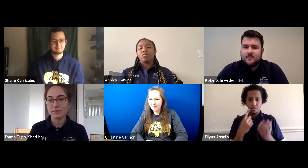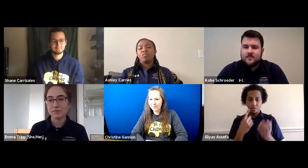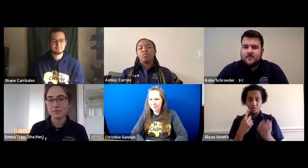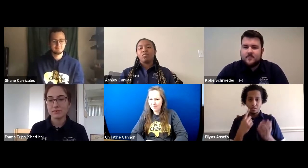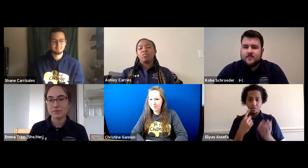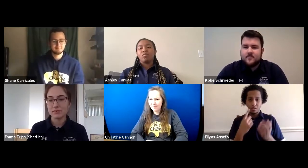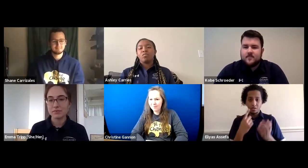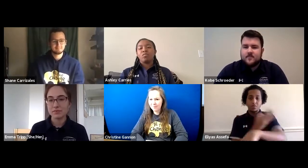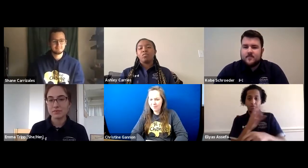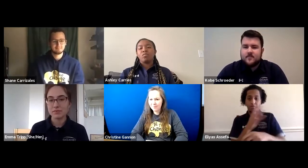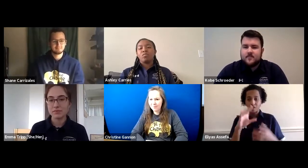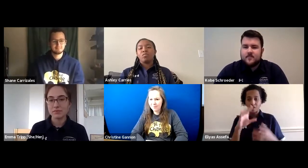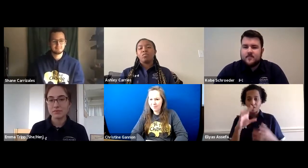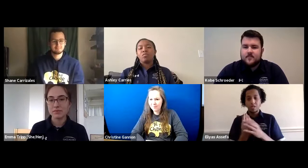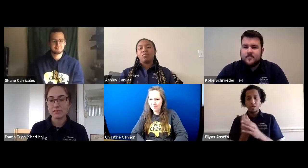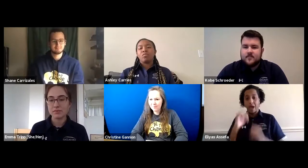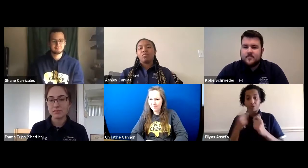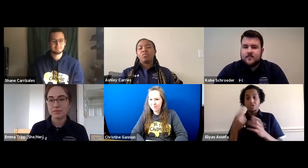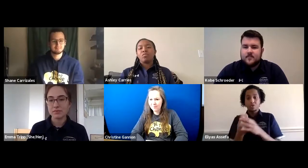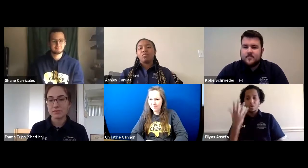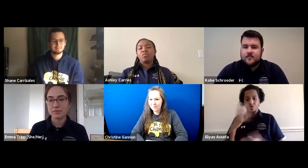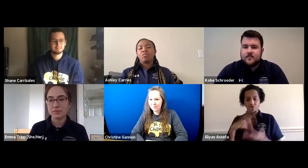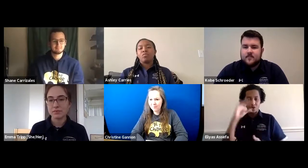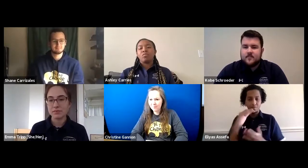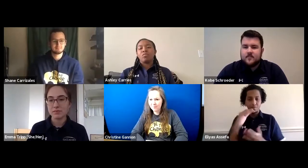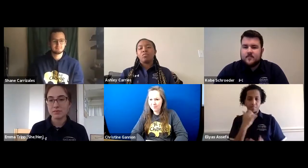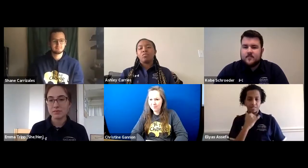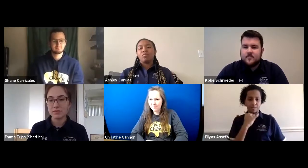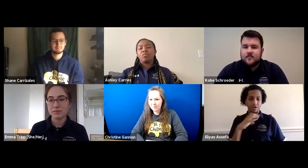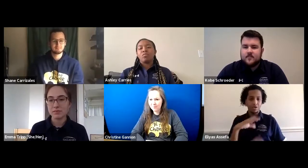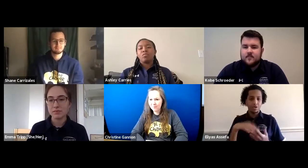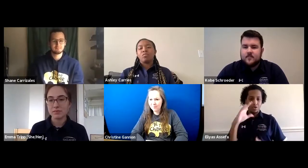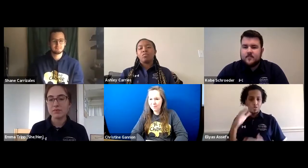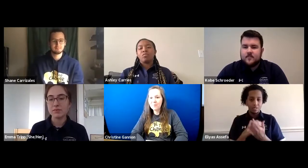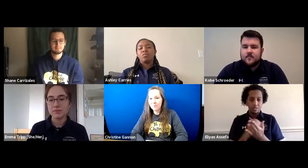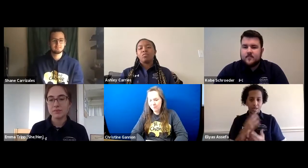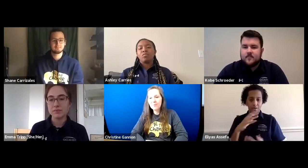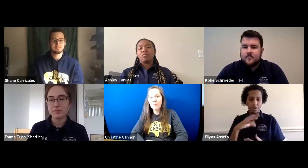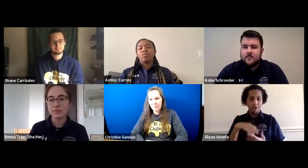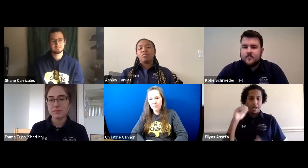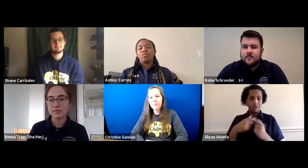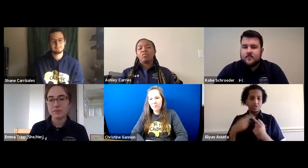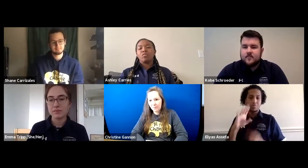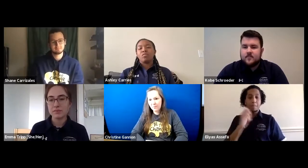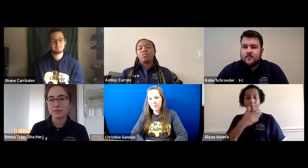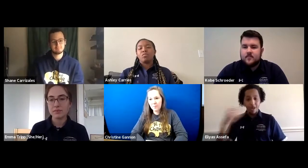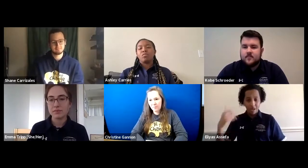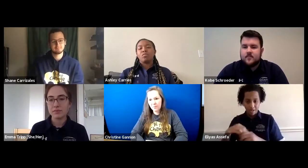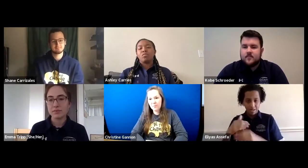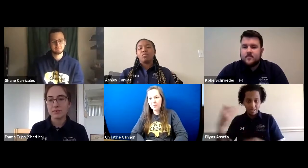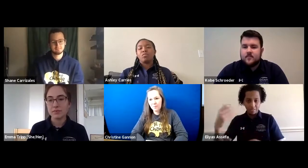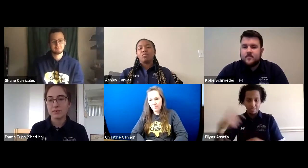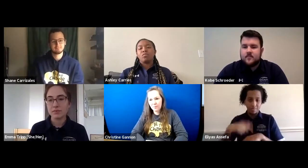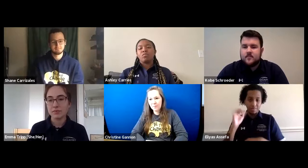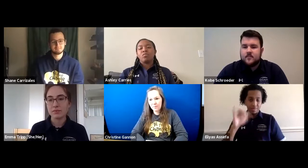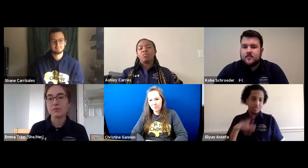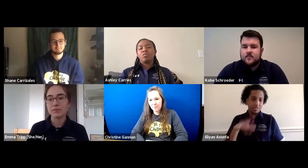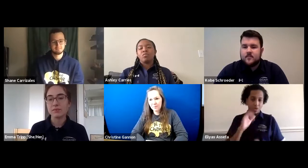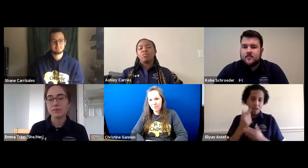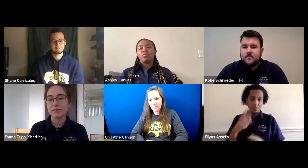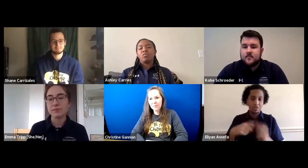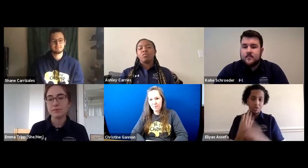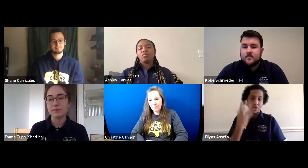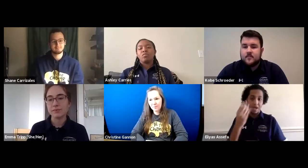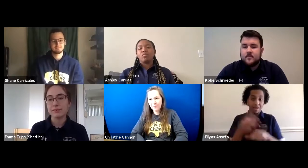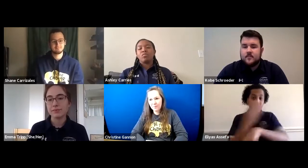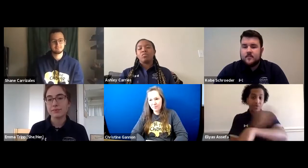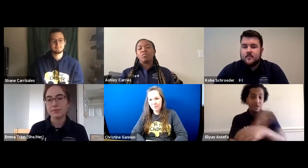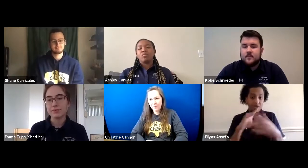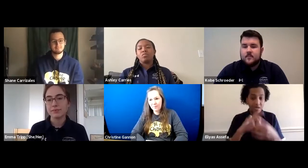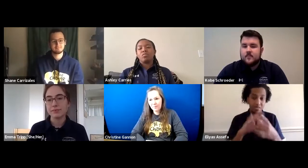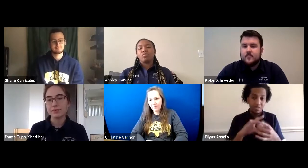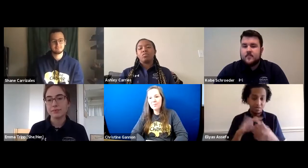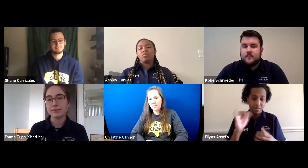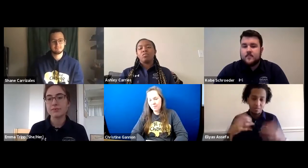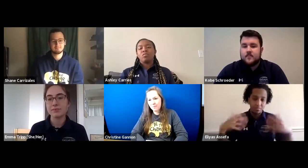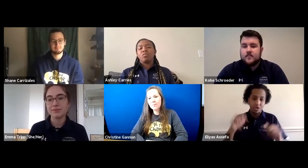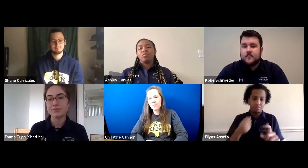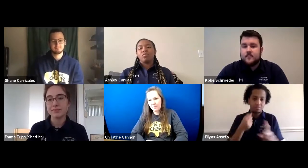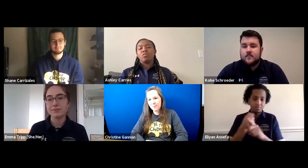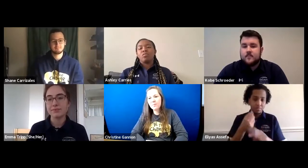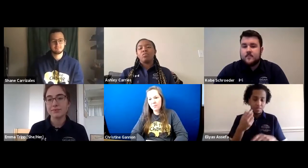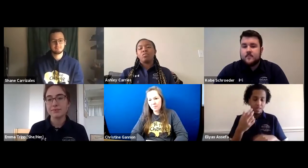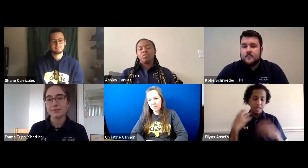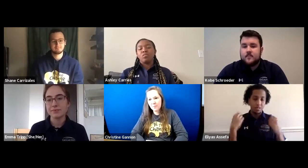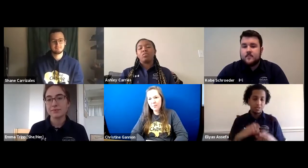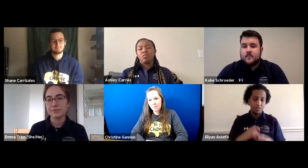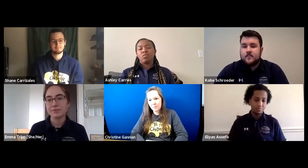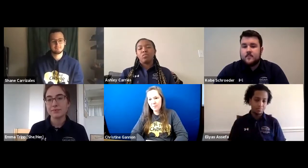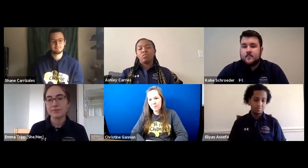and talk about how to do better next time. That will lead to growth and improvement in a relationship.